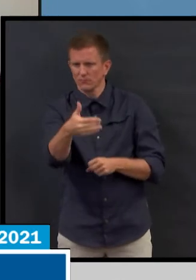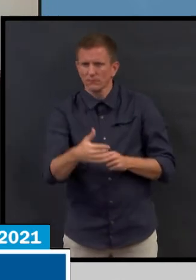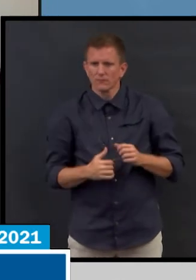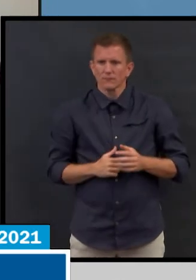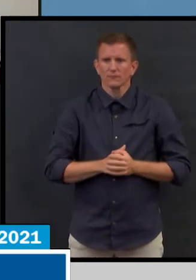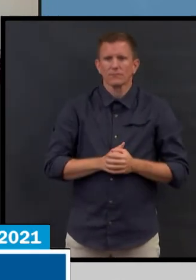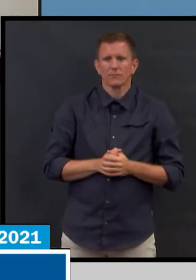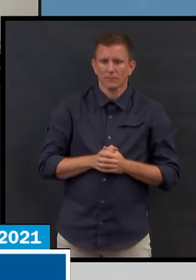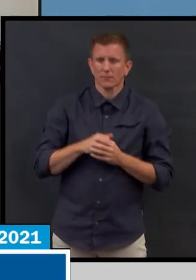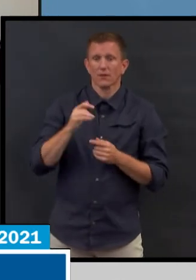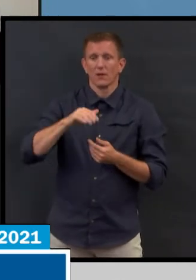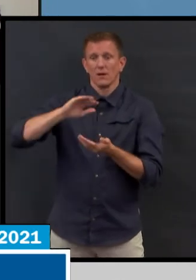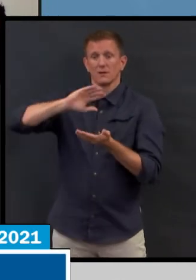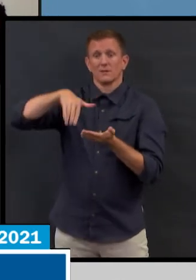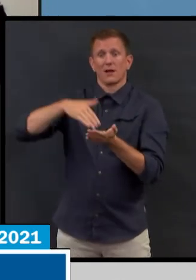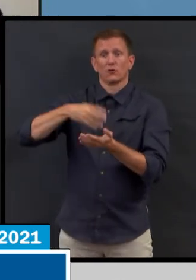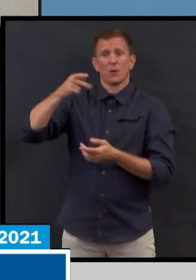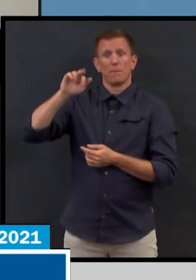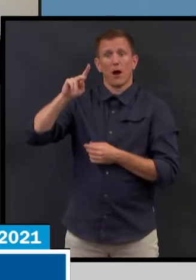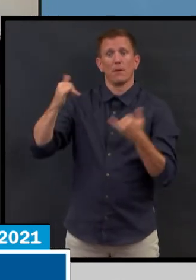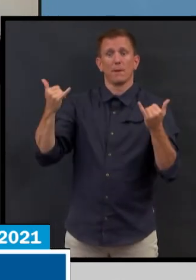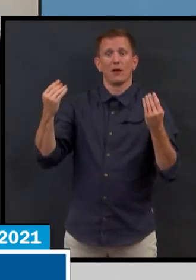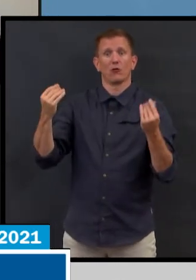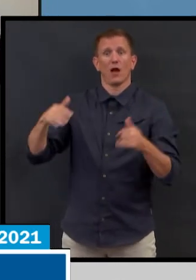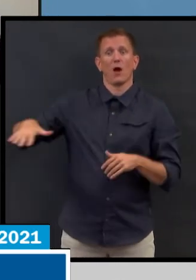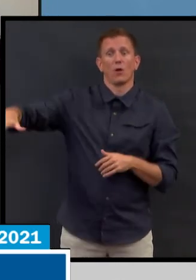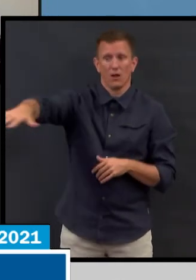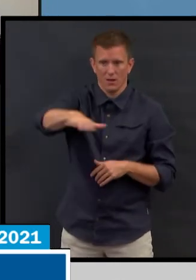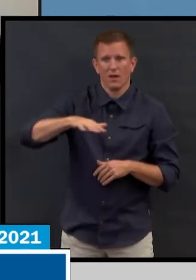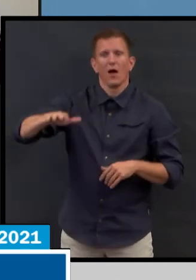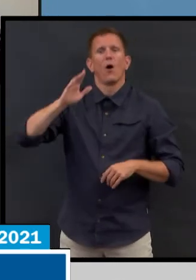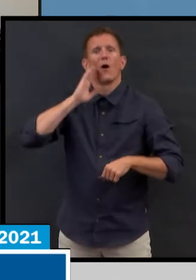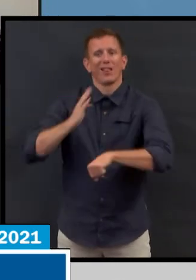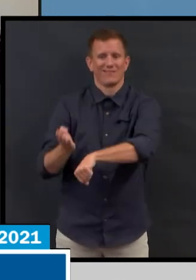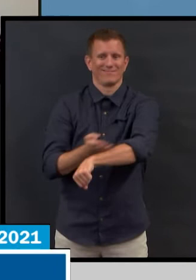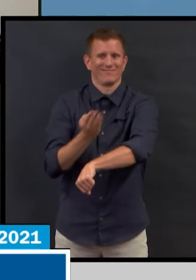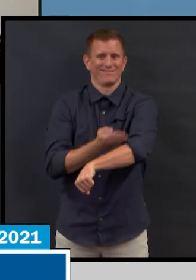anticipated to begin early next year of 2022 next slide please